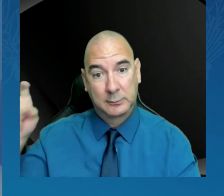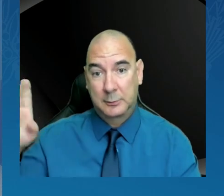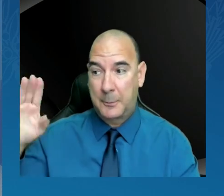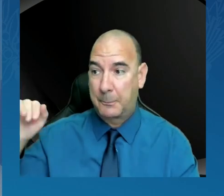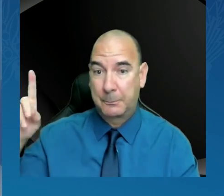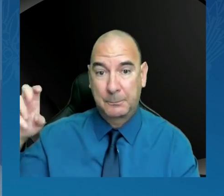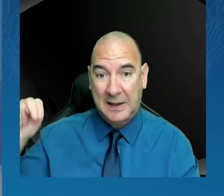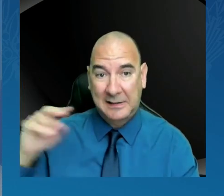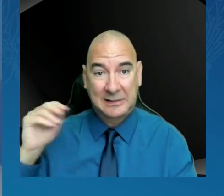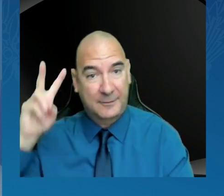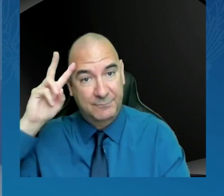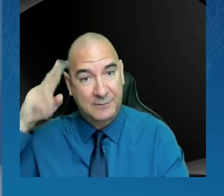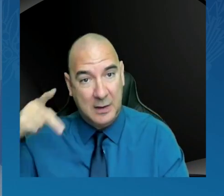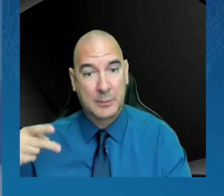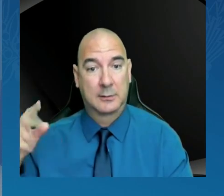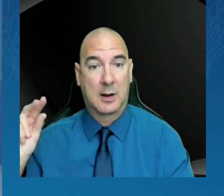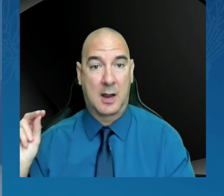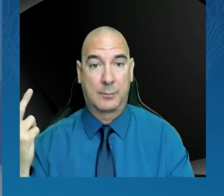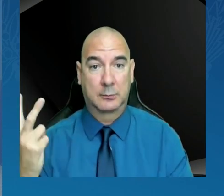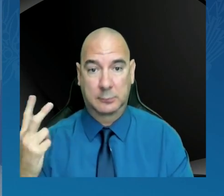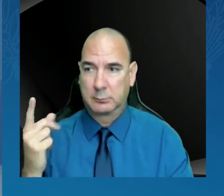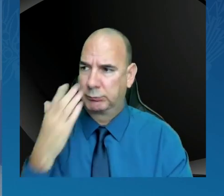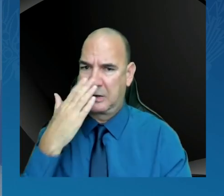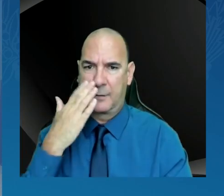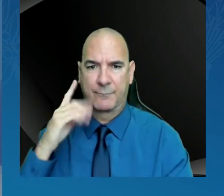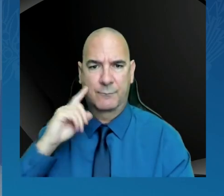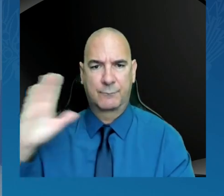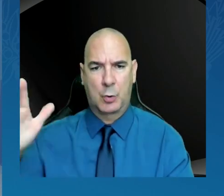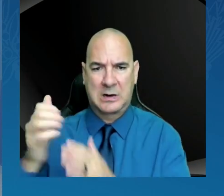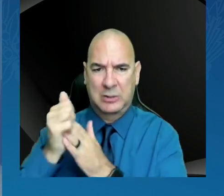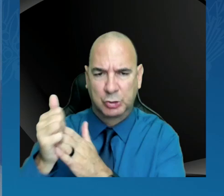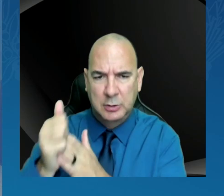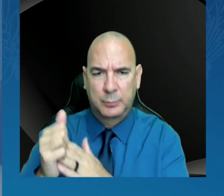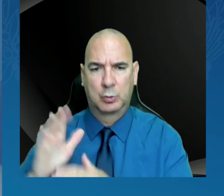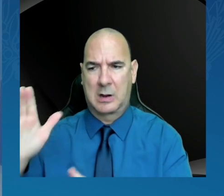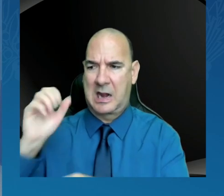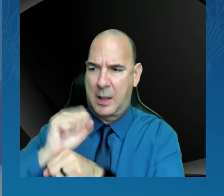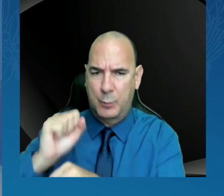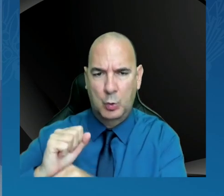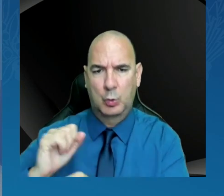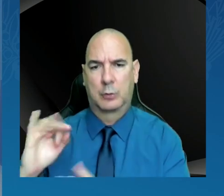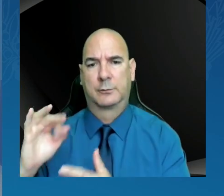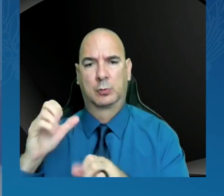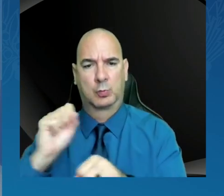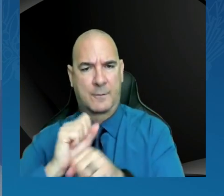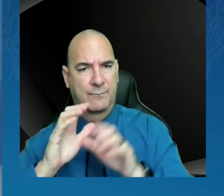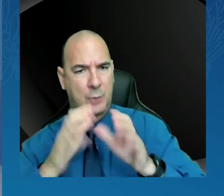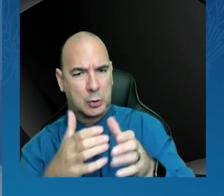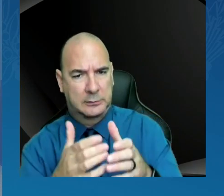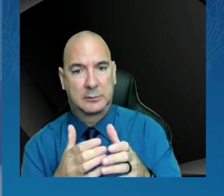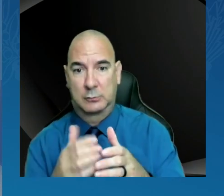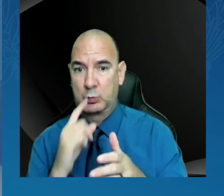labor leaders and workforce partners that are here today having these important conversations. And I want to thank you not just for having the conversations today,